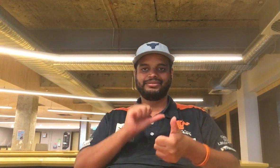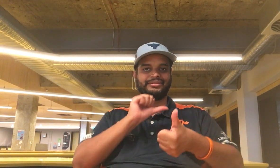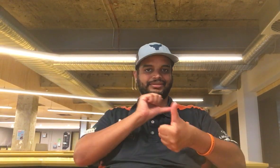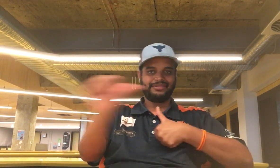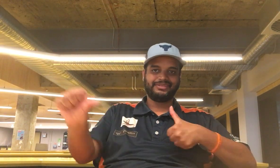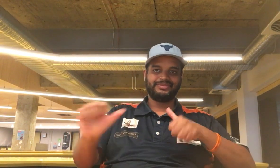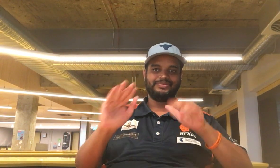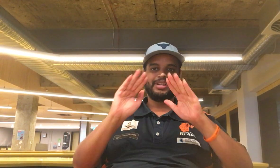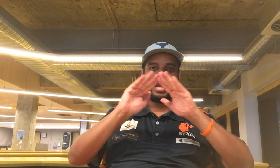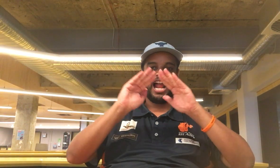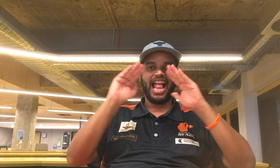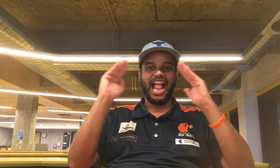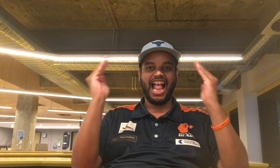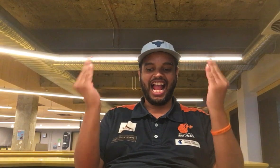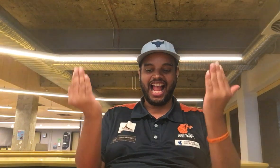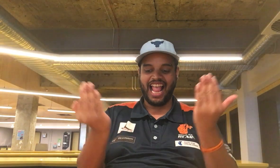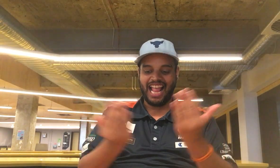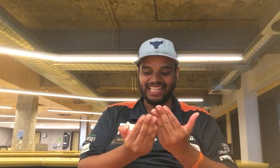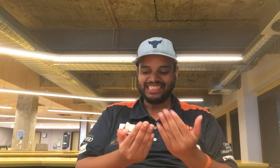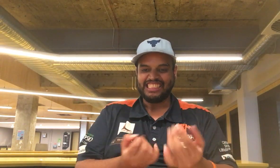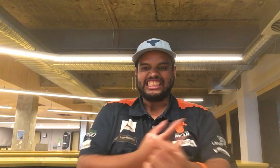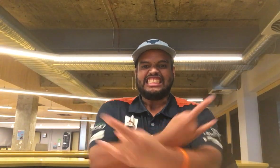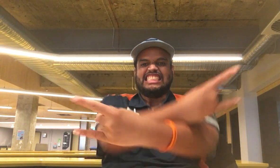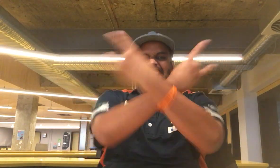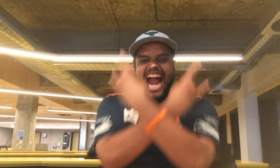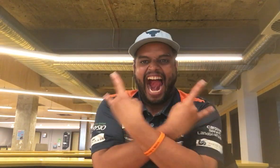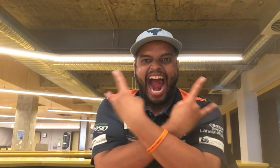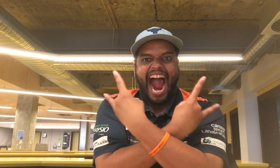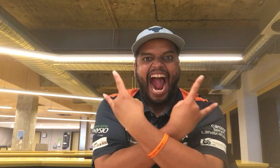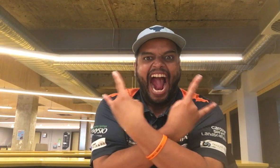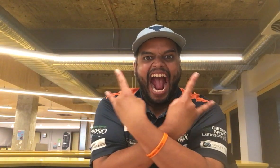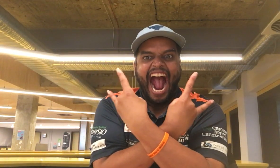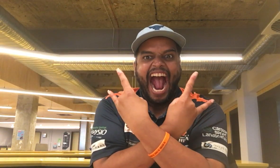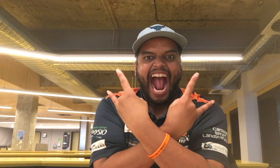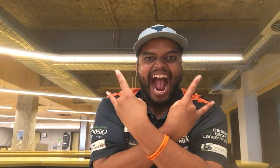Best in the World .. ( IBRAHIM STRIKE ROCK )